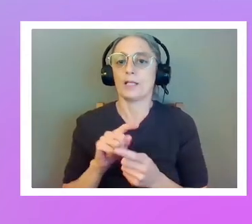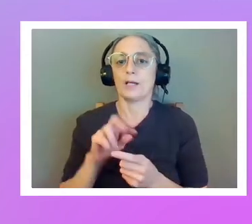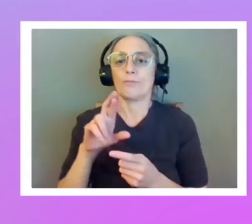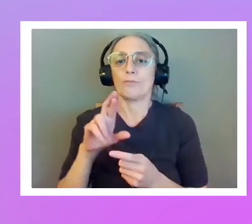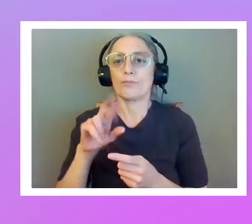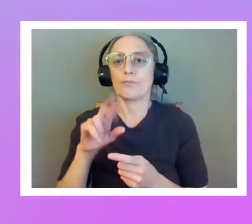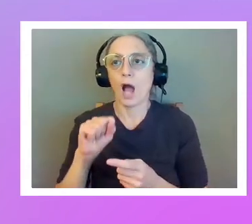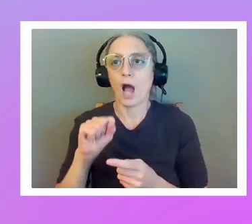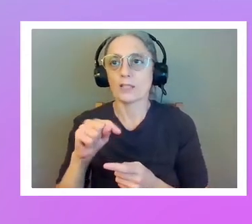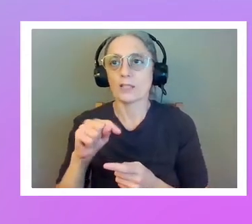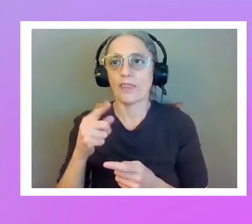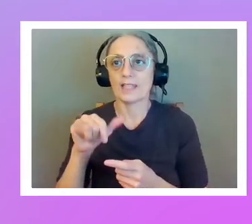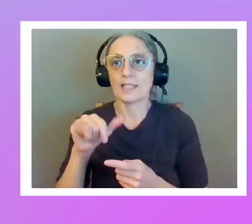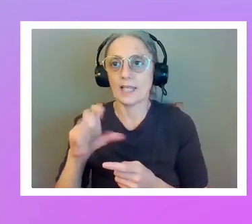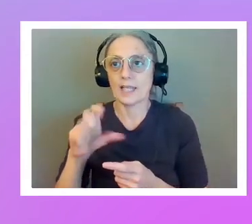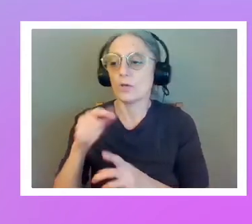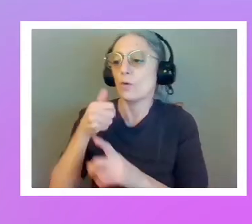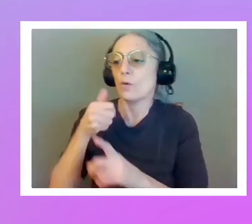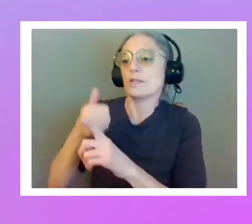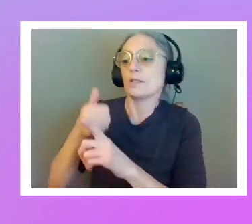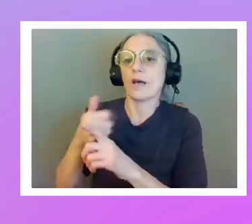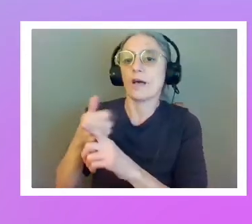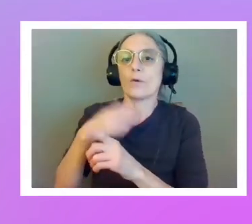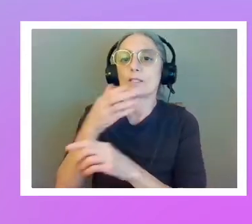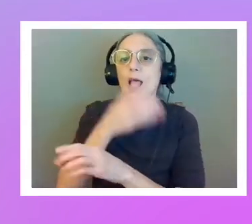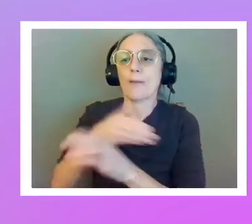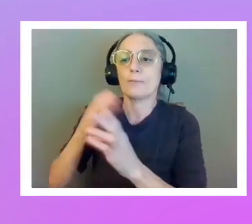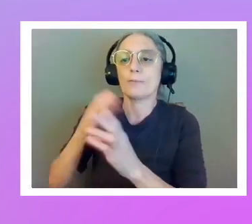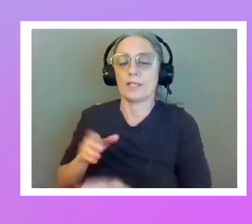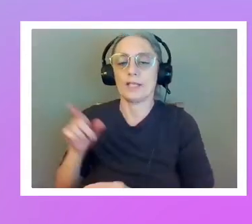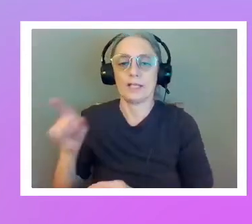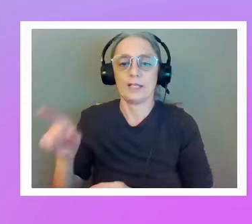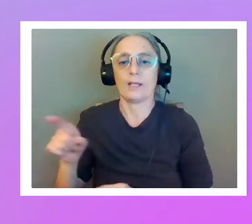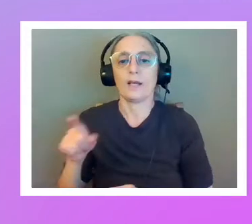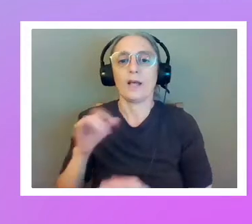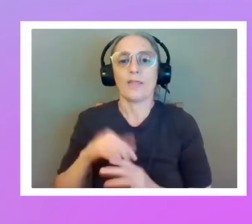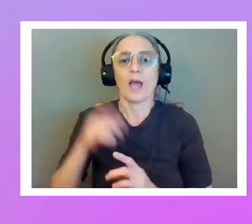that was an amputee themselves. This automatically created a disconnect